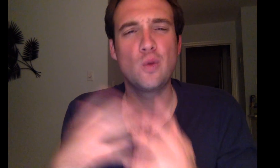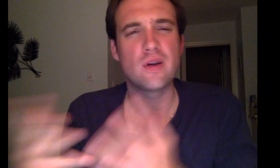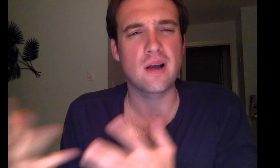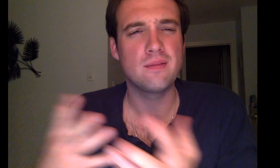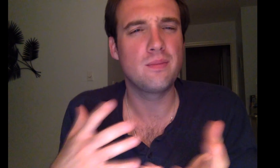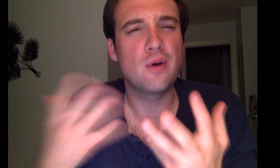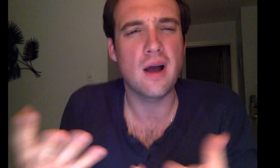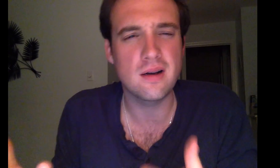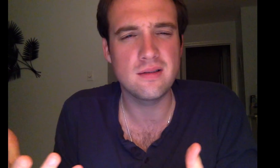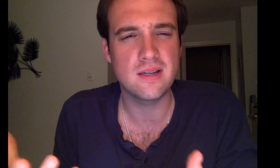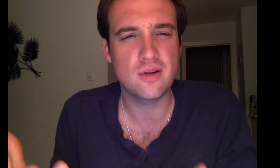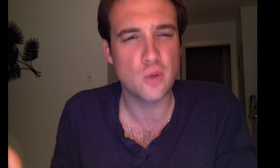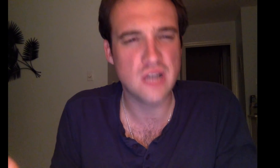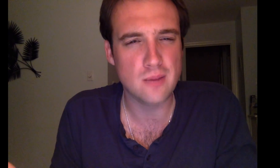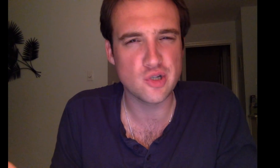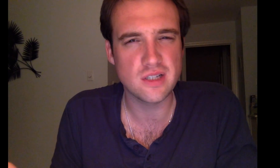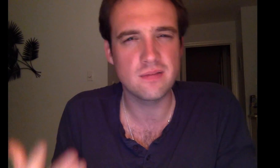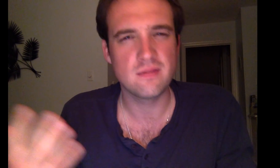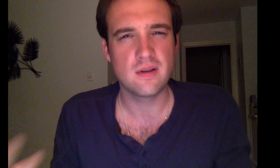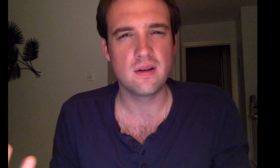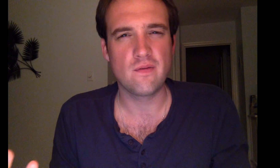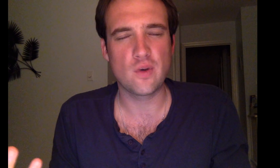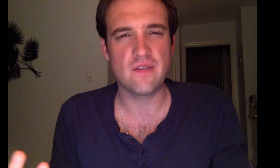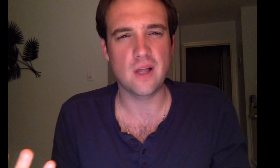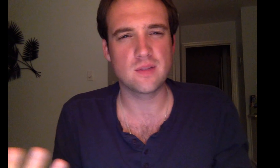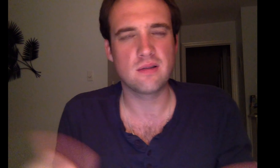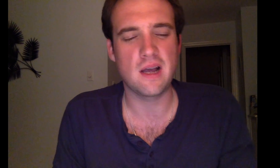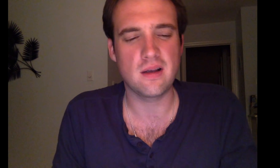who would not put on the closed captions for the films.